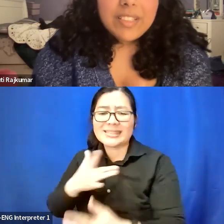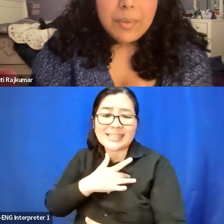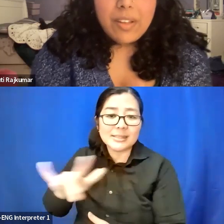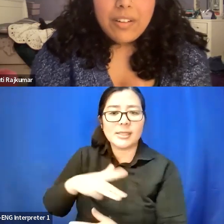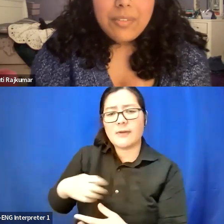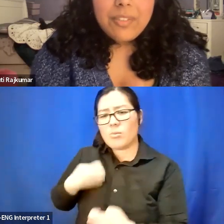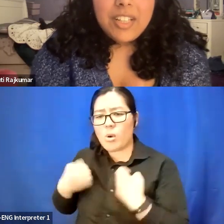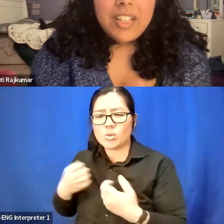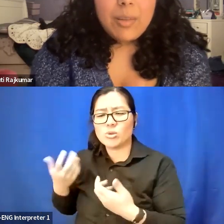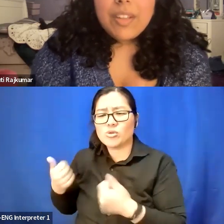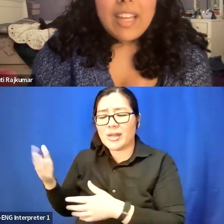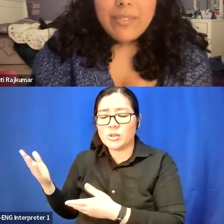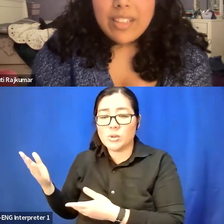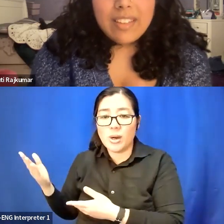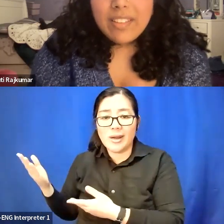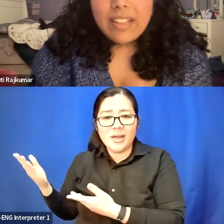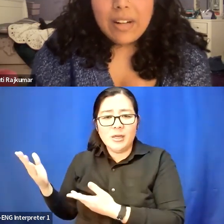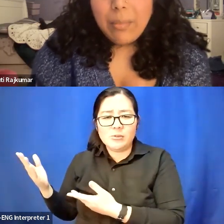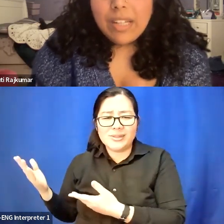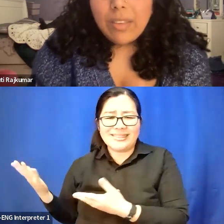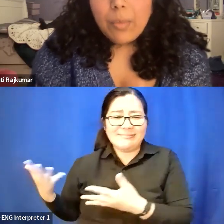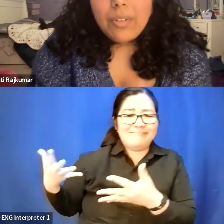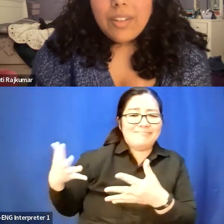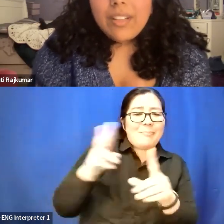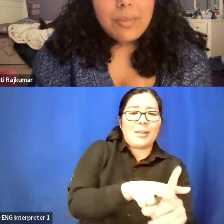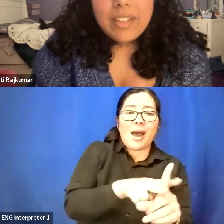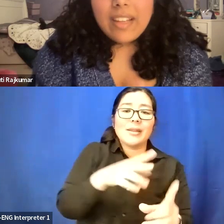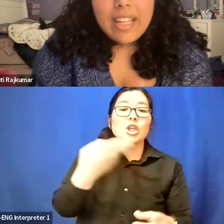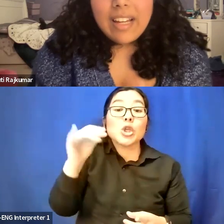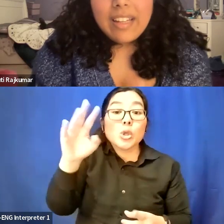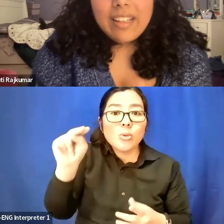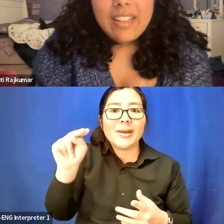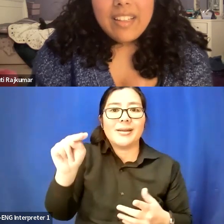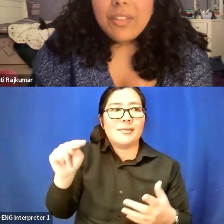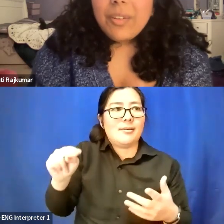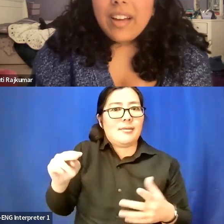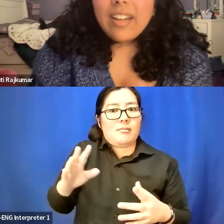aspect to a lot of really heavy things that are happening in the world. And I don't think that AI can do that.